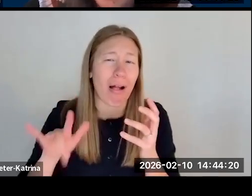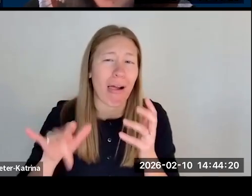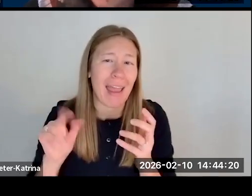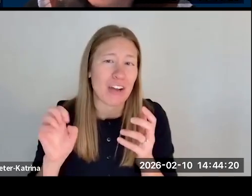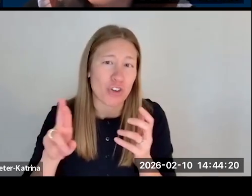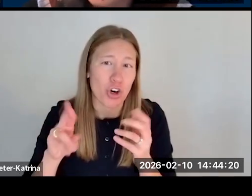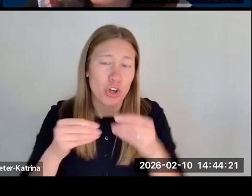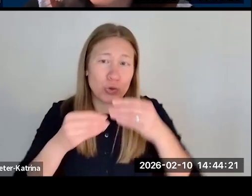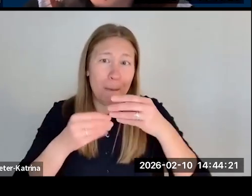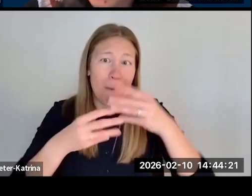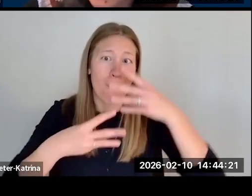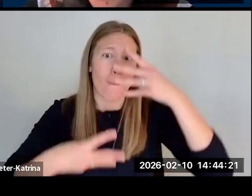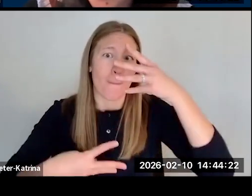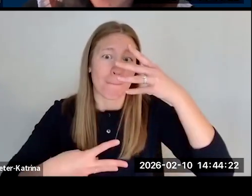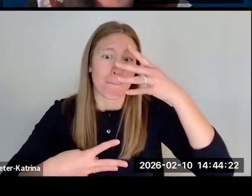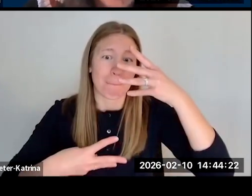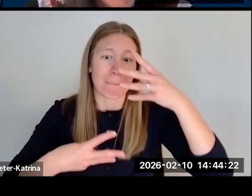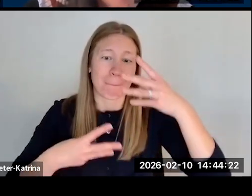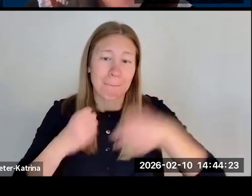and break up the space manually.